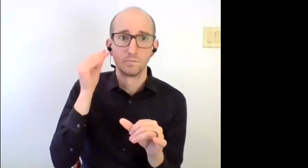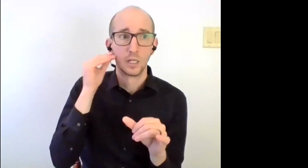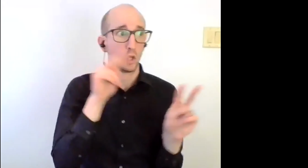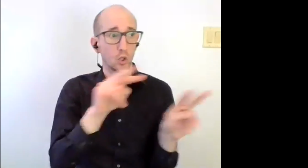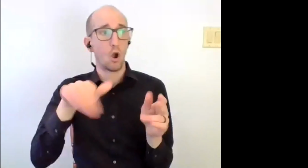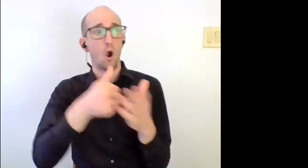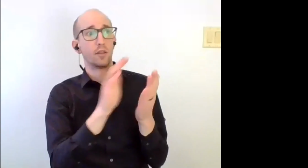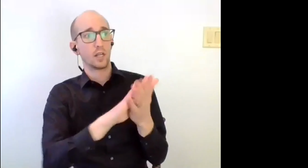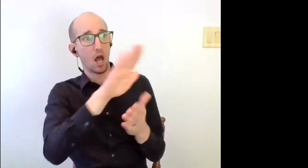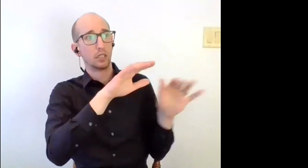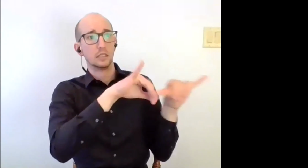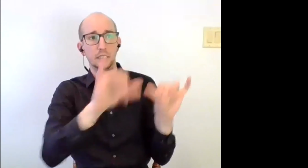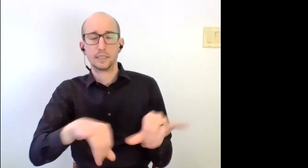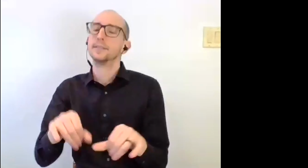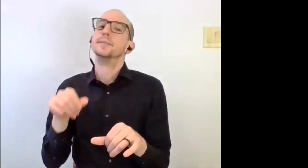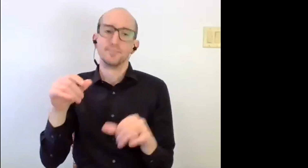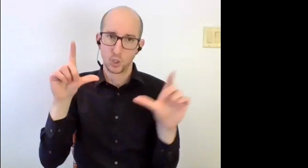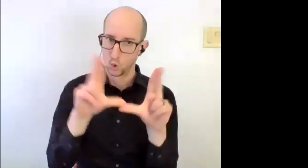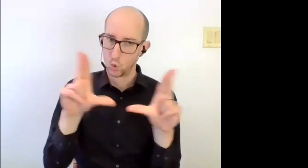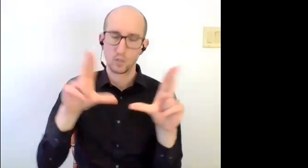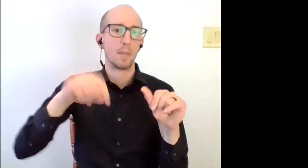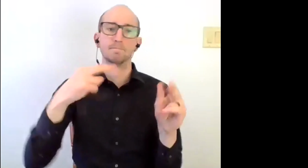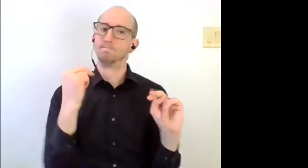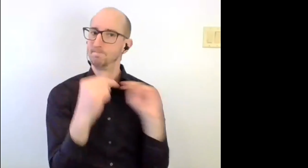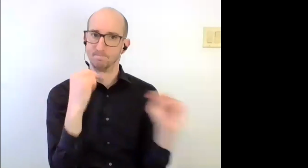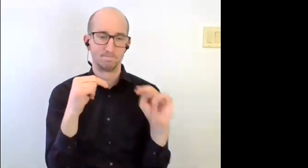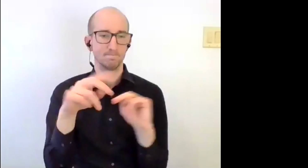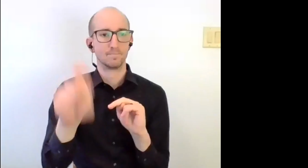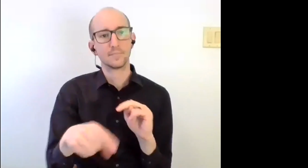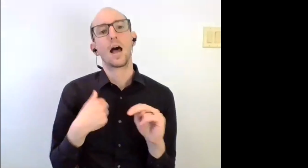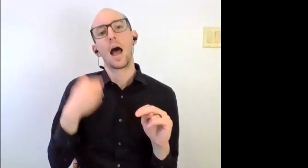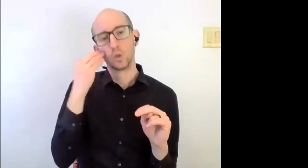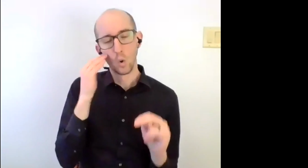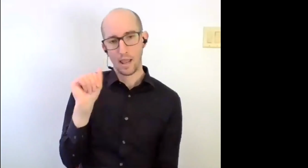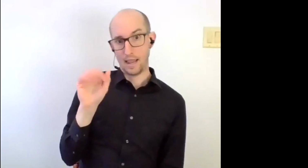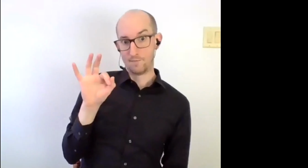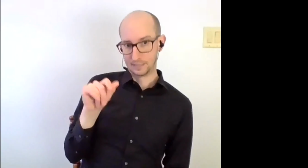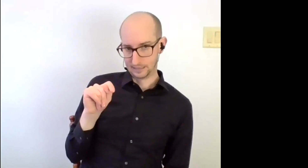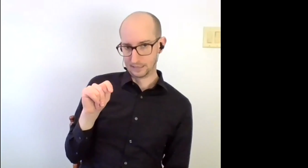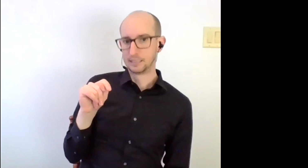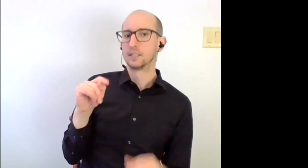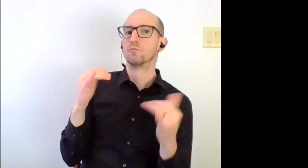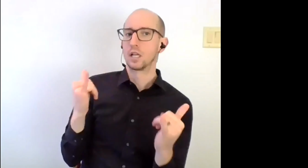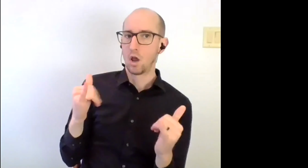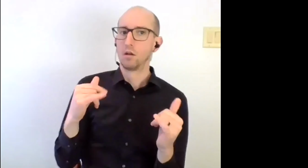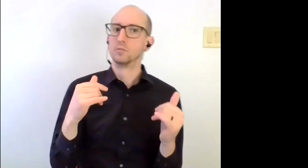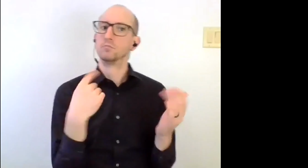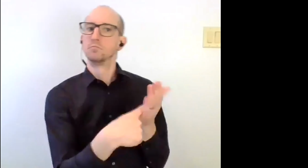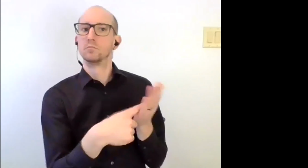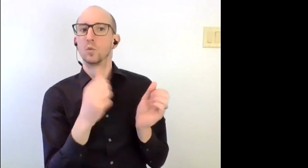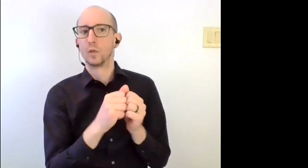we look at all faculty and all sections across all of the colleges that has to be bargained. I do